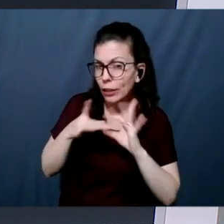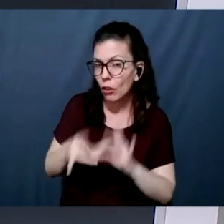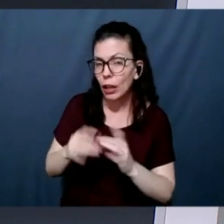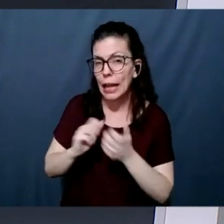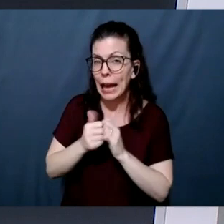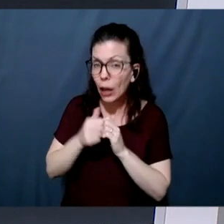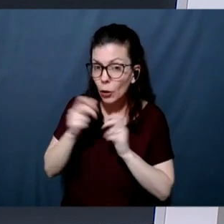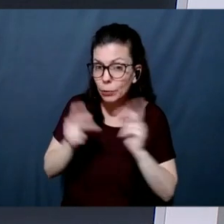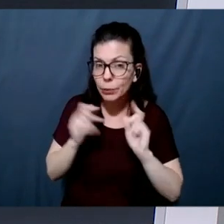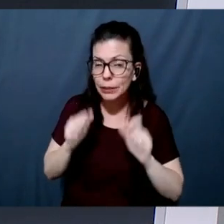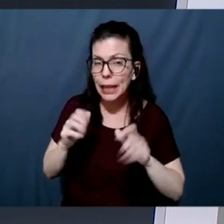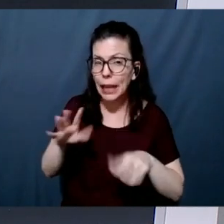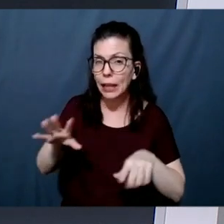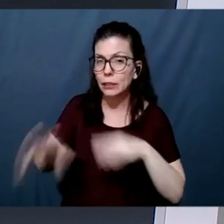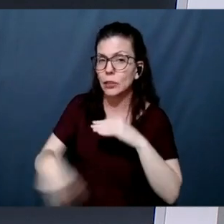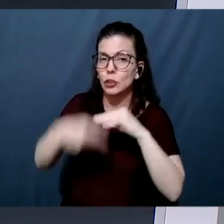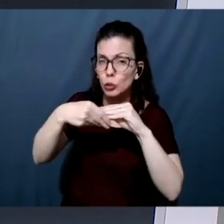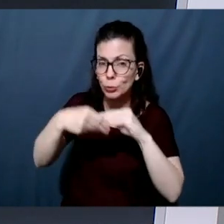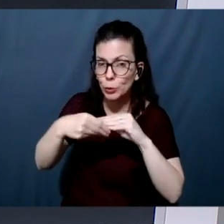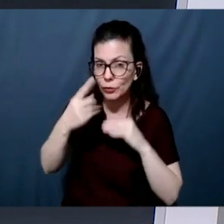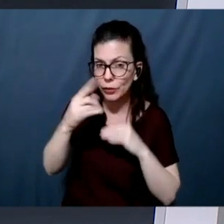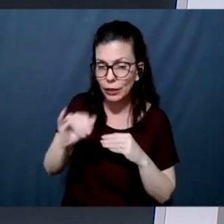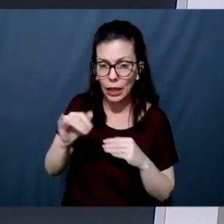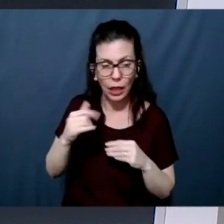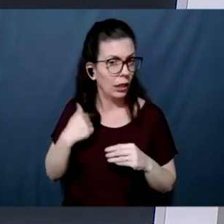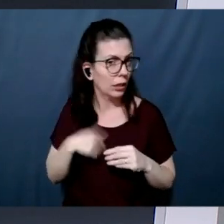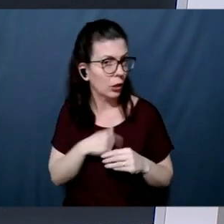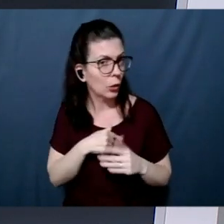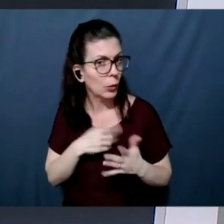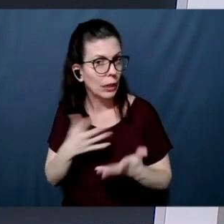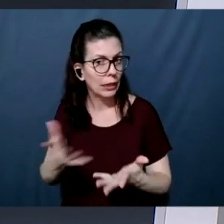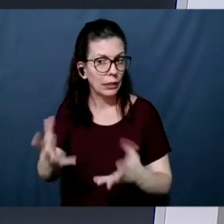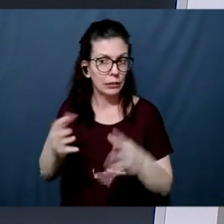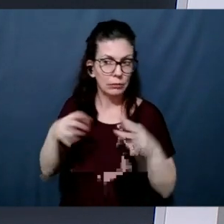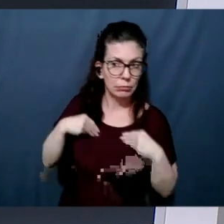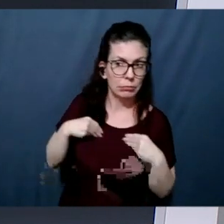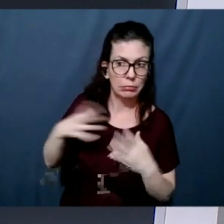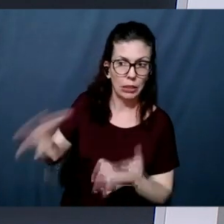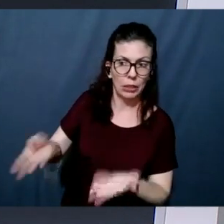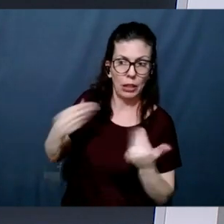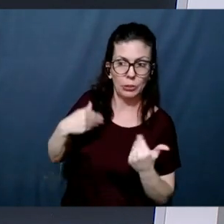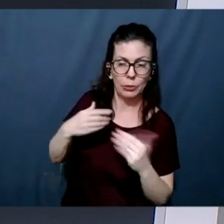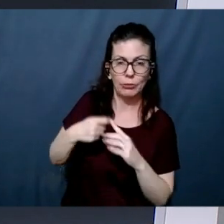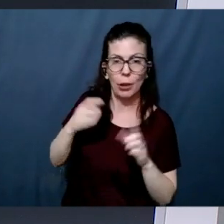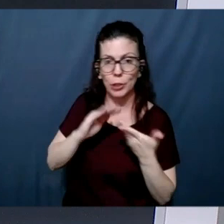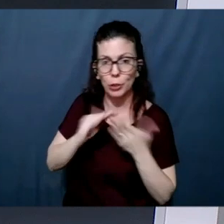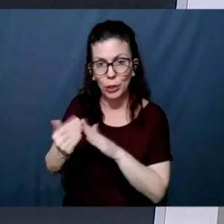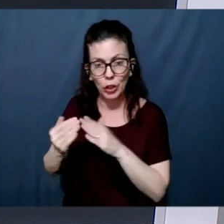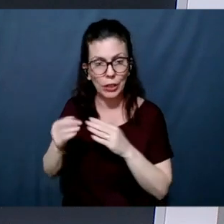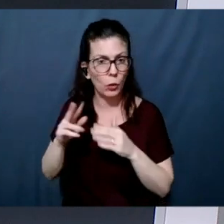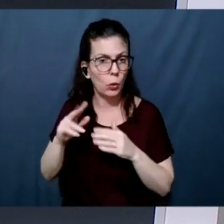to that? Are we taking contributions from the community? Are we only taking feature requests? How is that working?